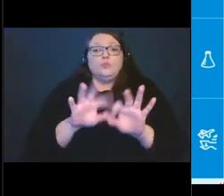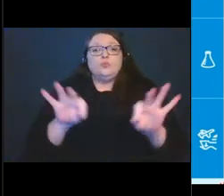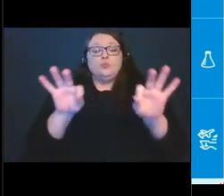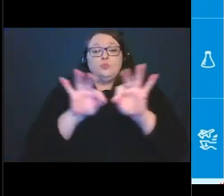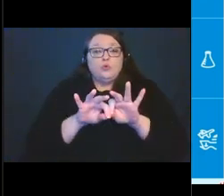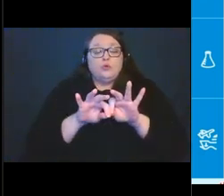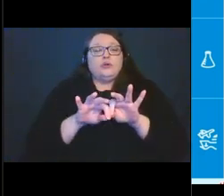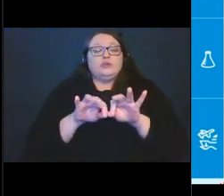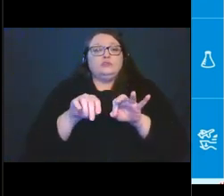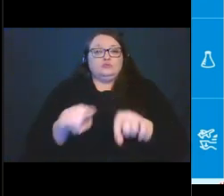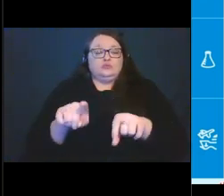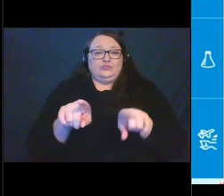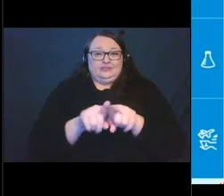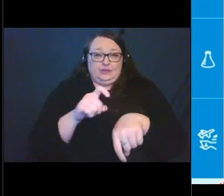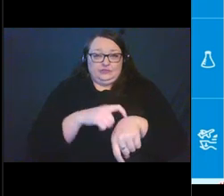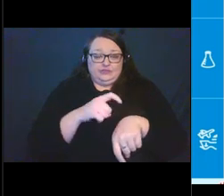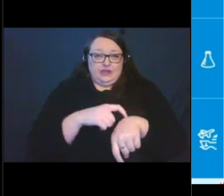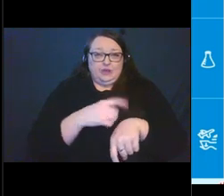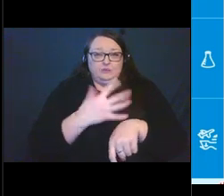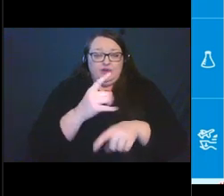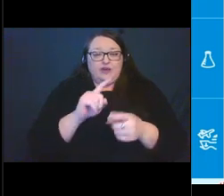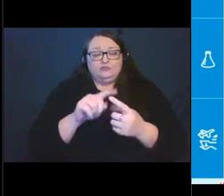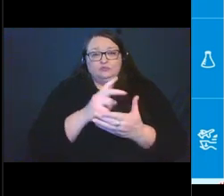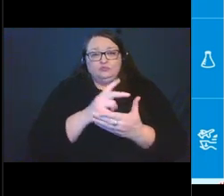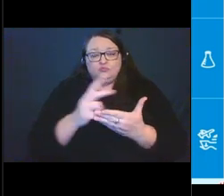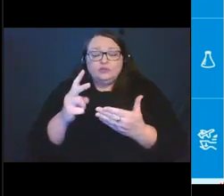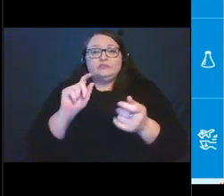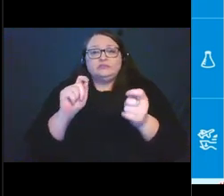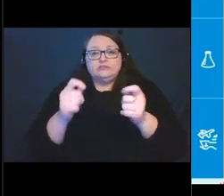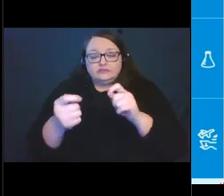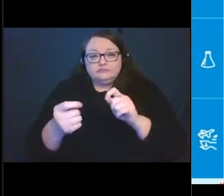the same time periods, so sudden spikes in temperature in the fall have been shown to